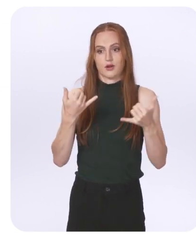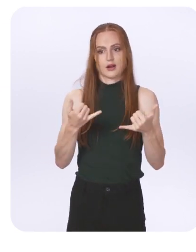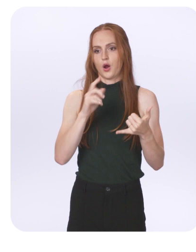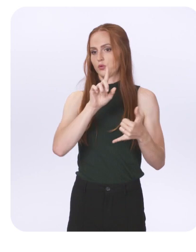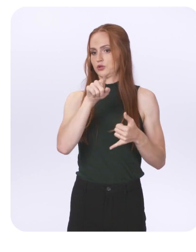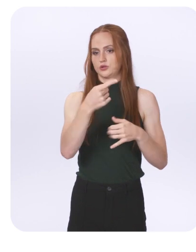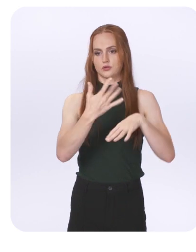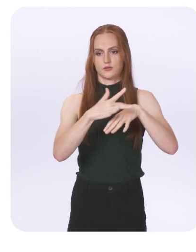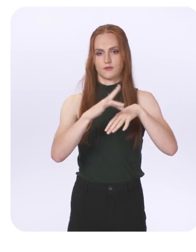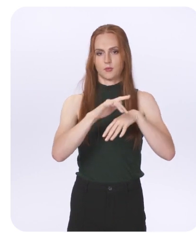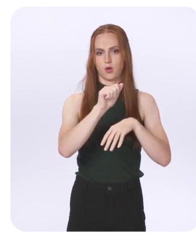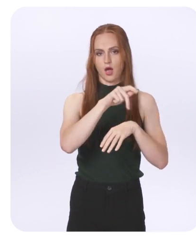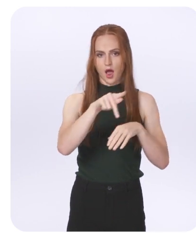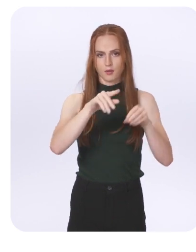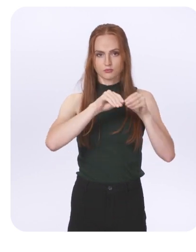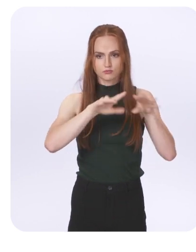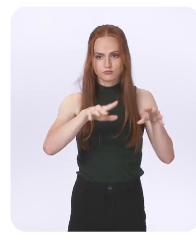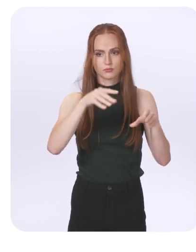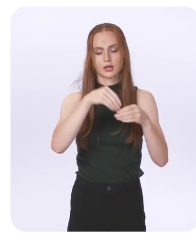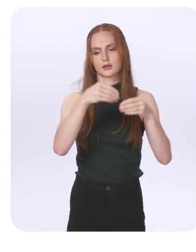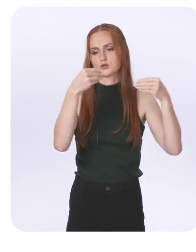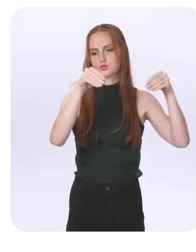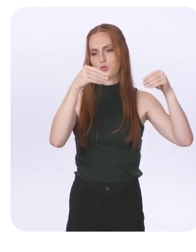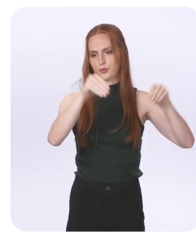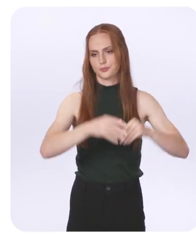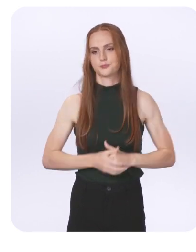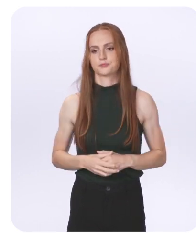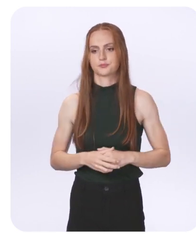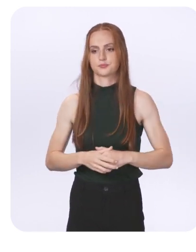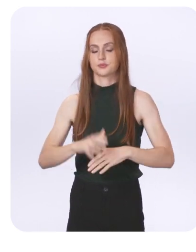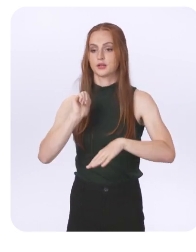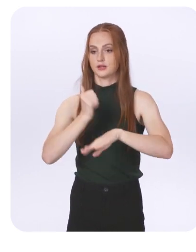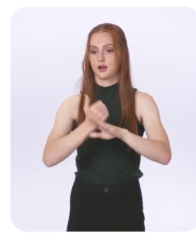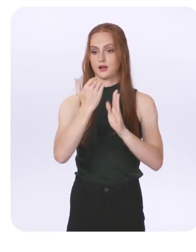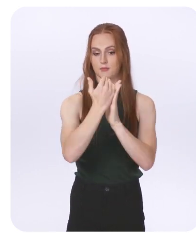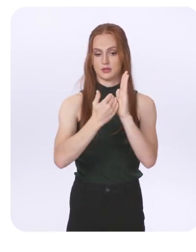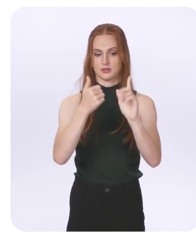on pre-launch assets, so you can optimize your PDP assets prior to release.